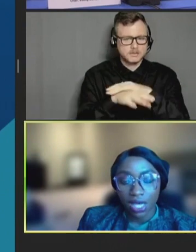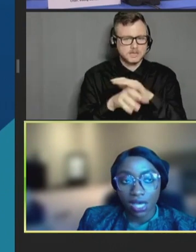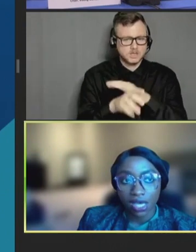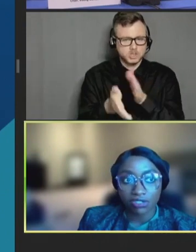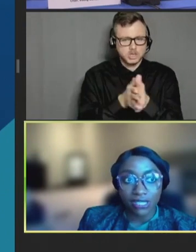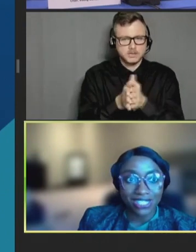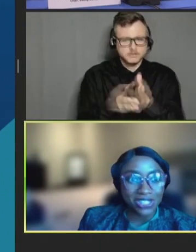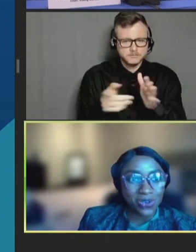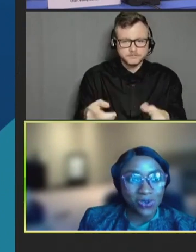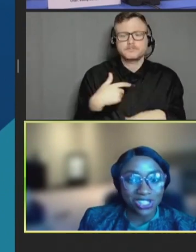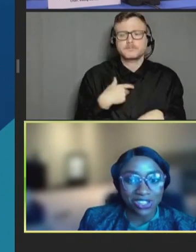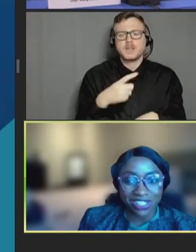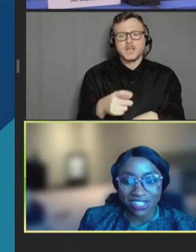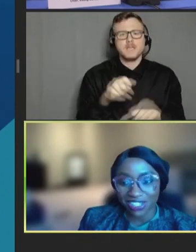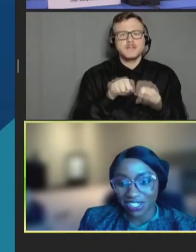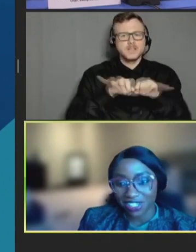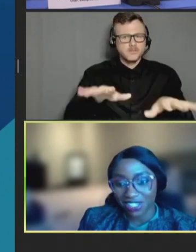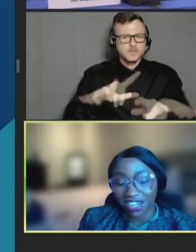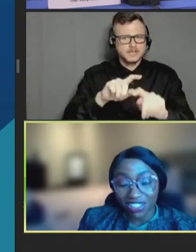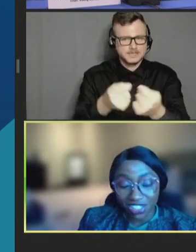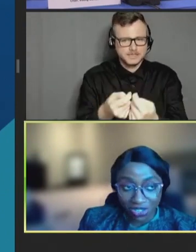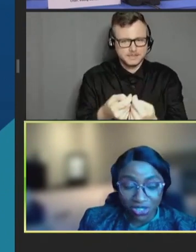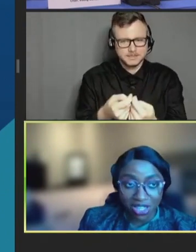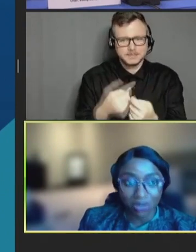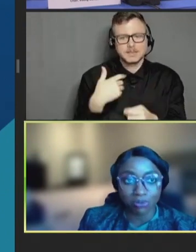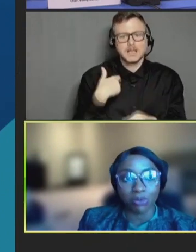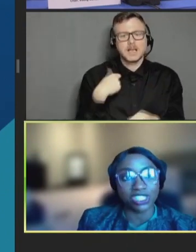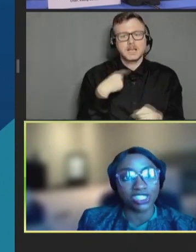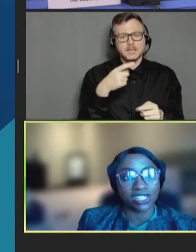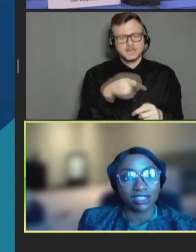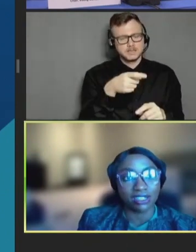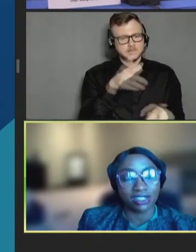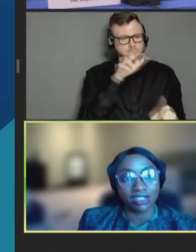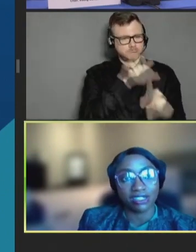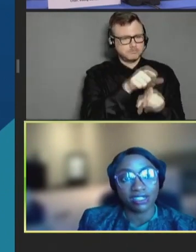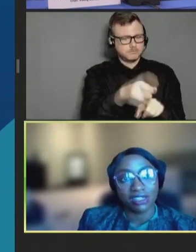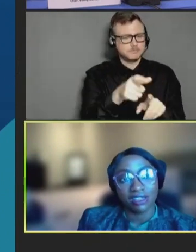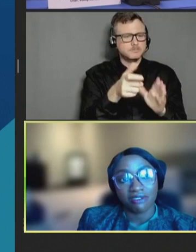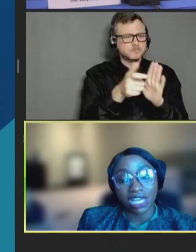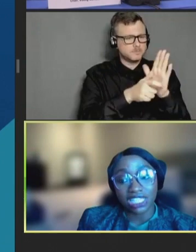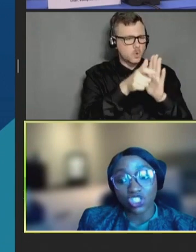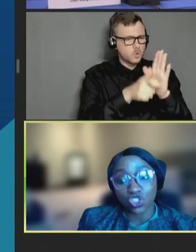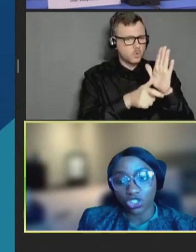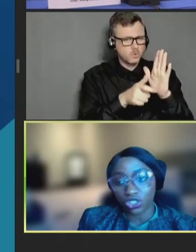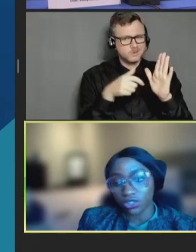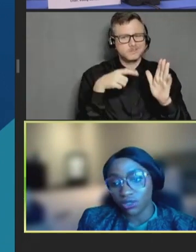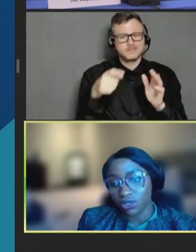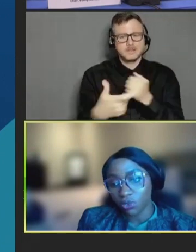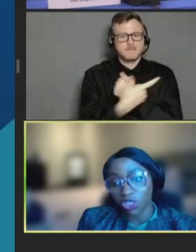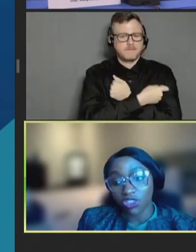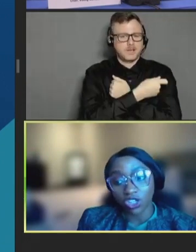I recently co-authored an article that was published at the Vaccines Journal with other